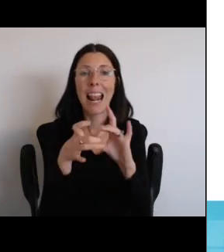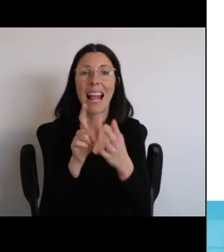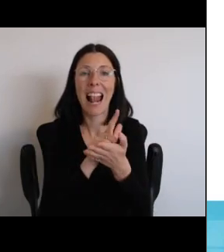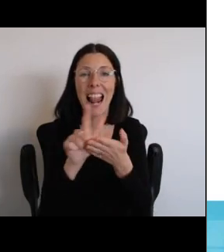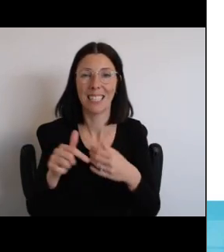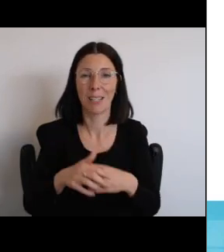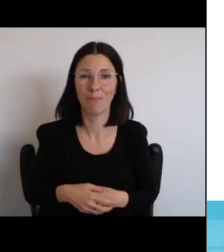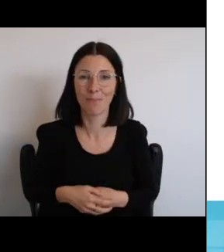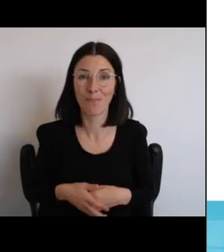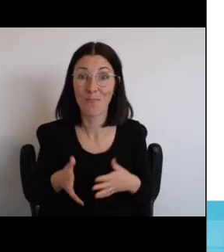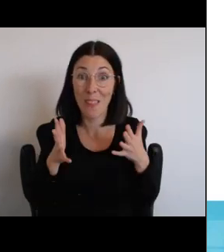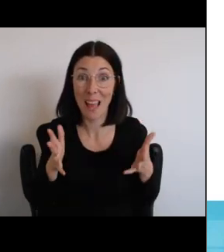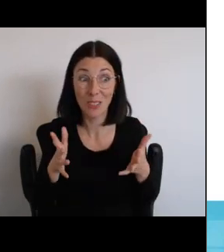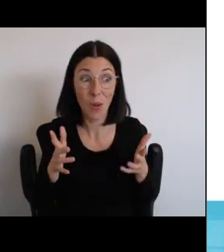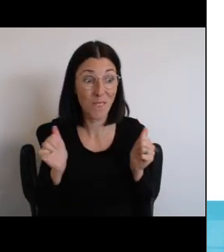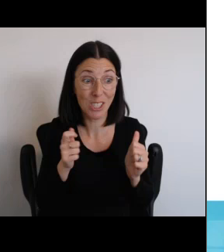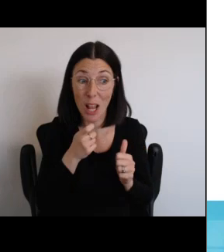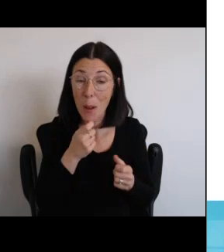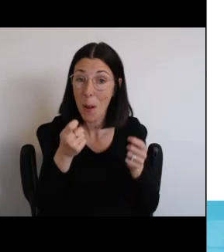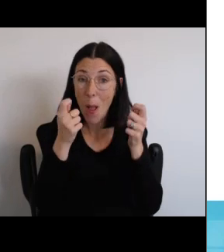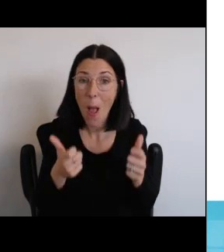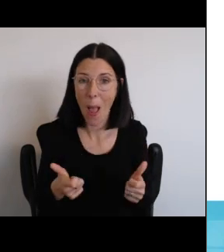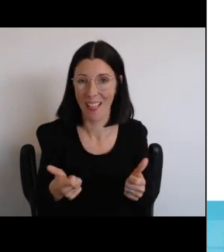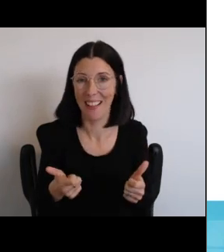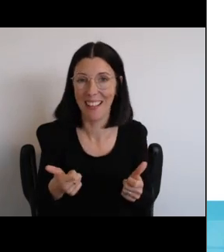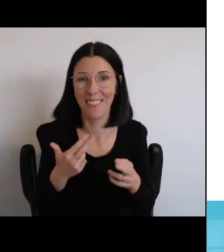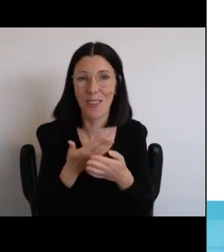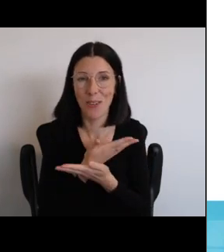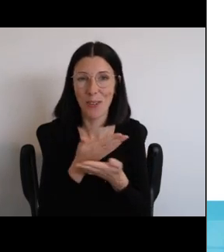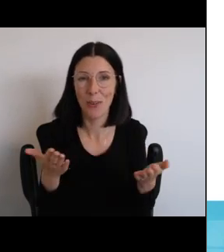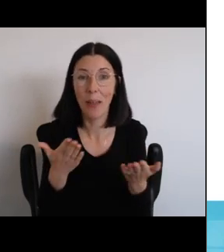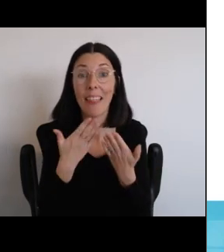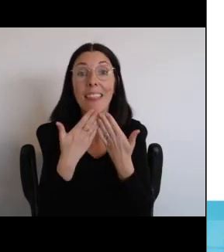bit early which is great early mark for everyone thank you so much for joining us and we hope you